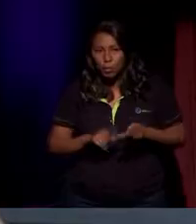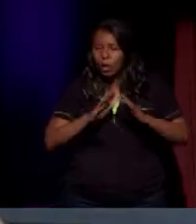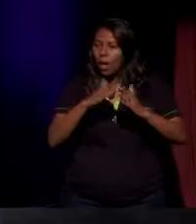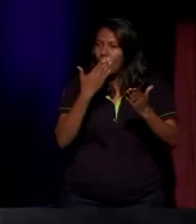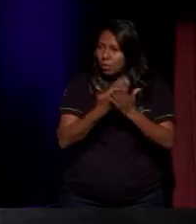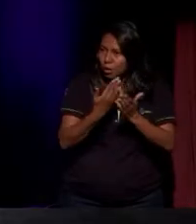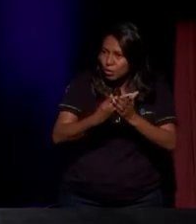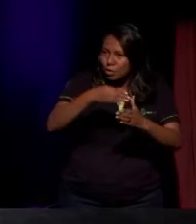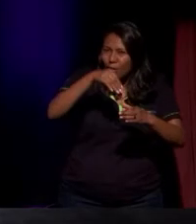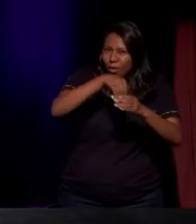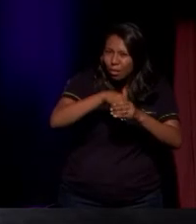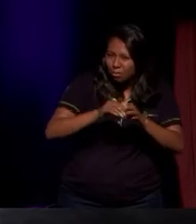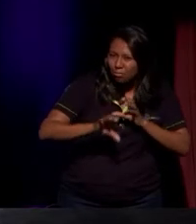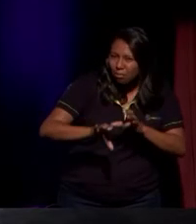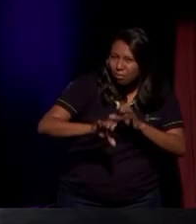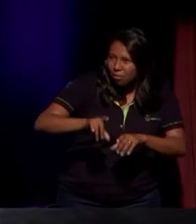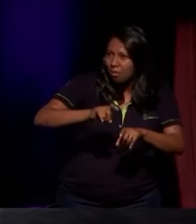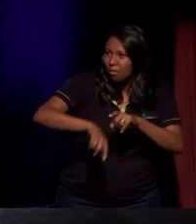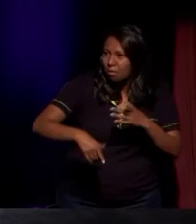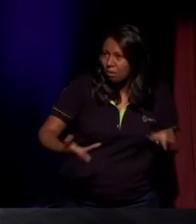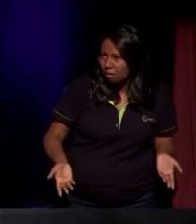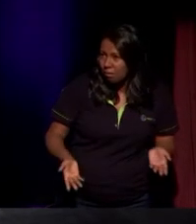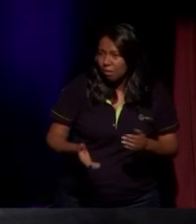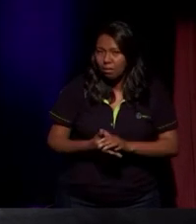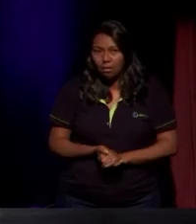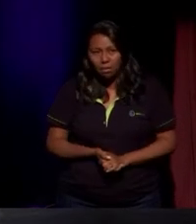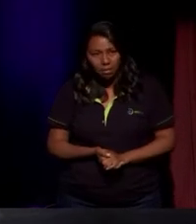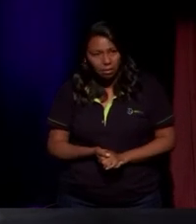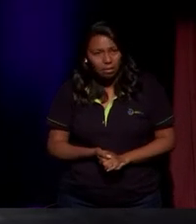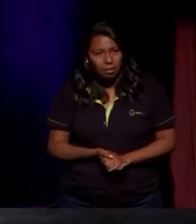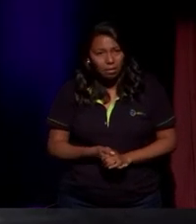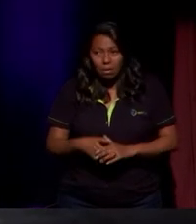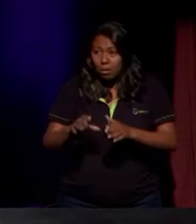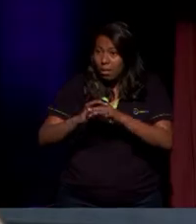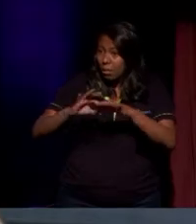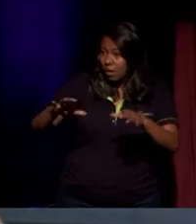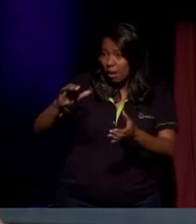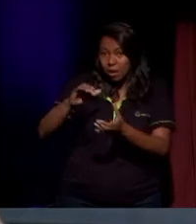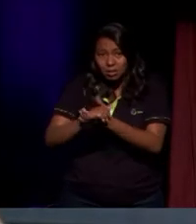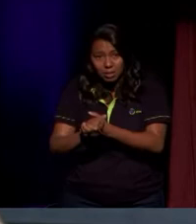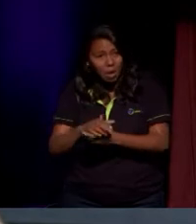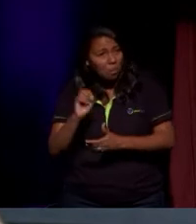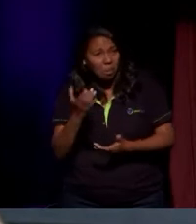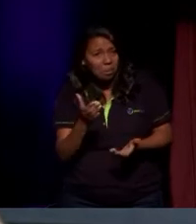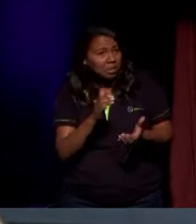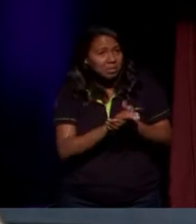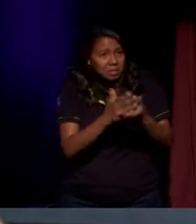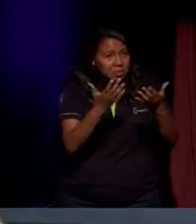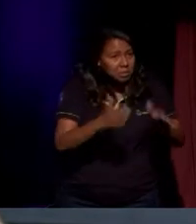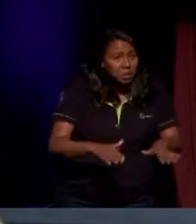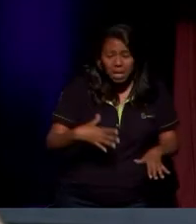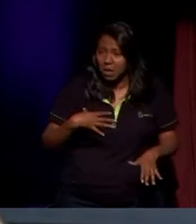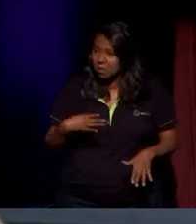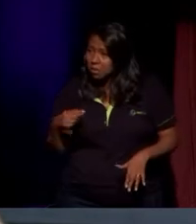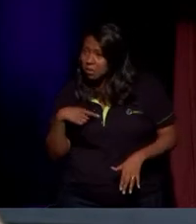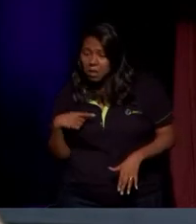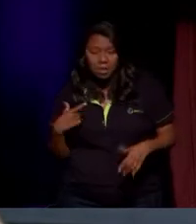of obstetric fistula, the freedom we have to marry or not to marry. having children or not having children, sexual orientation,